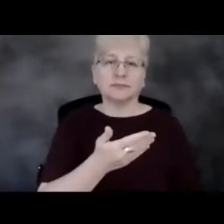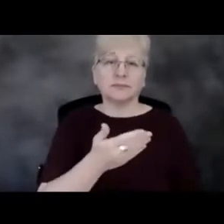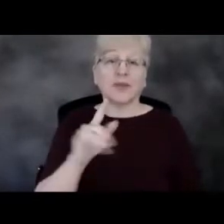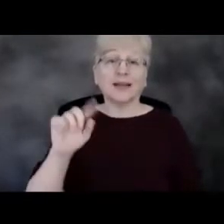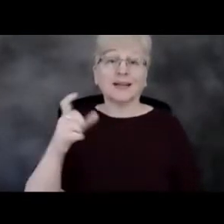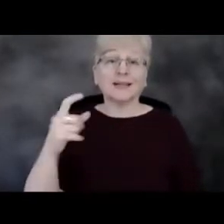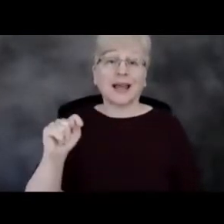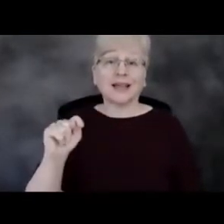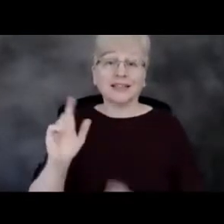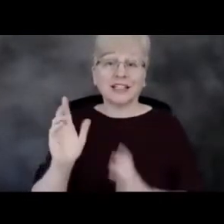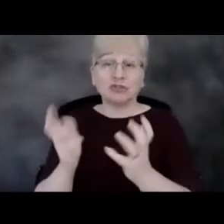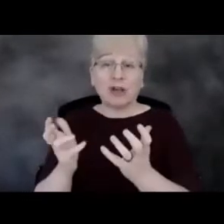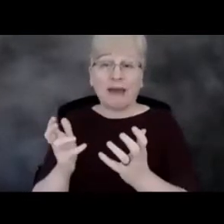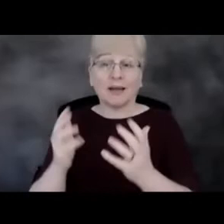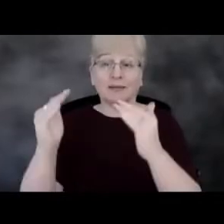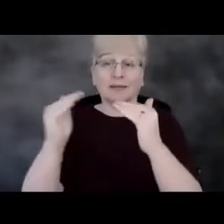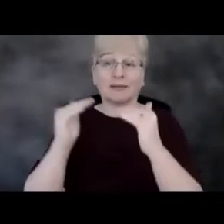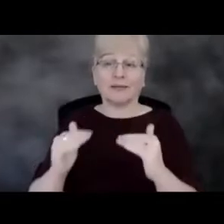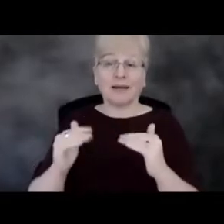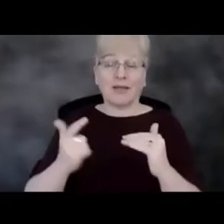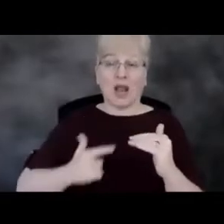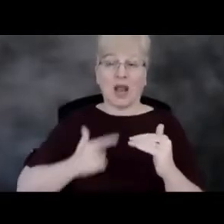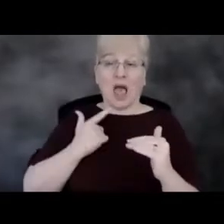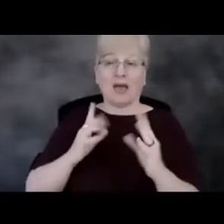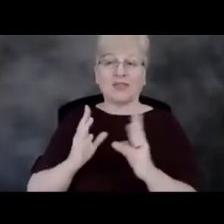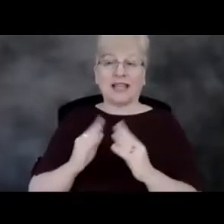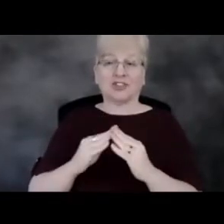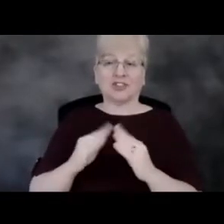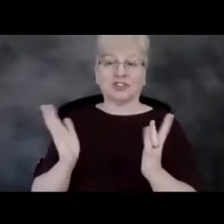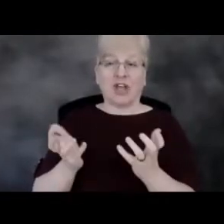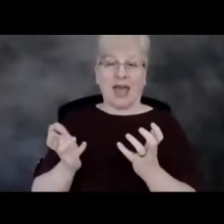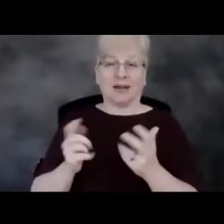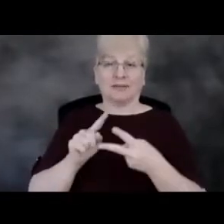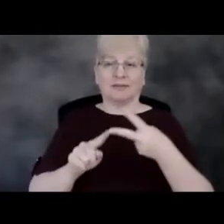the live session chat. 16:59:02 What you do here is you set your